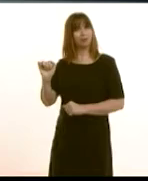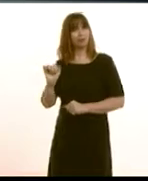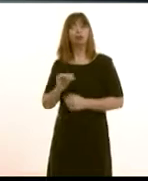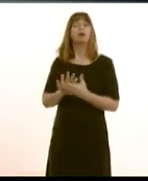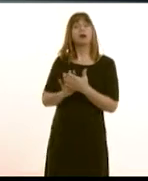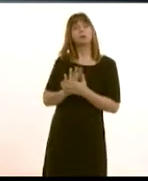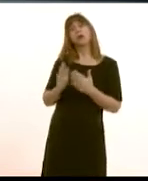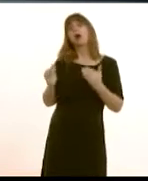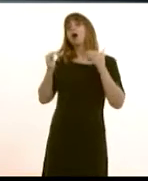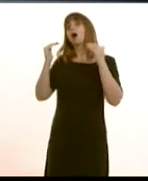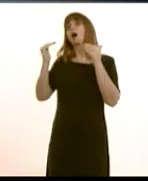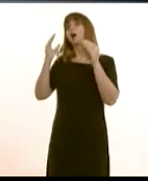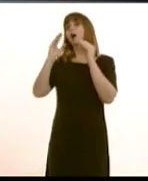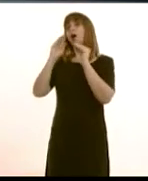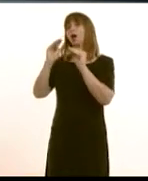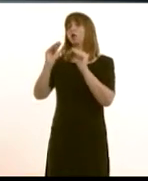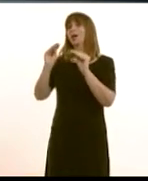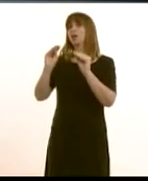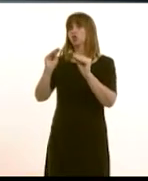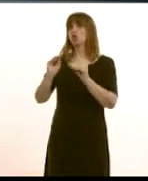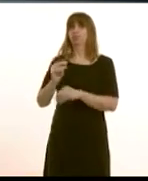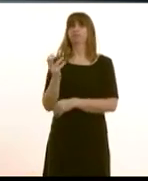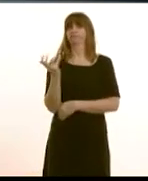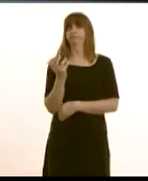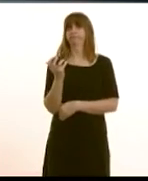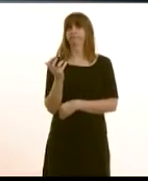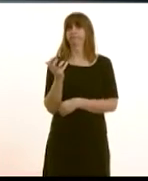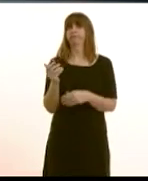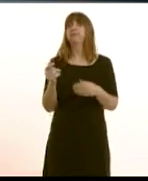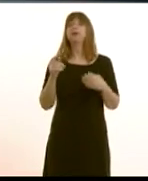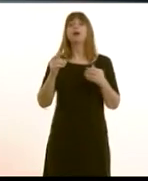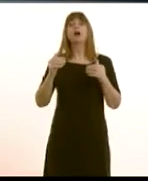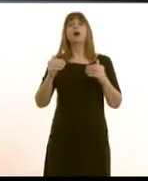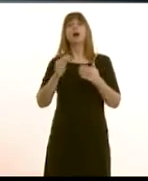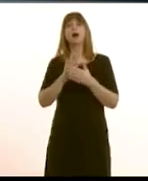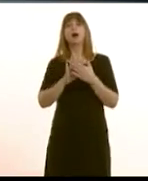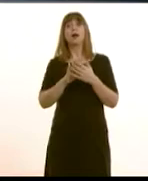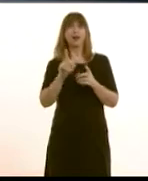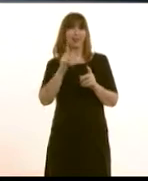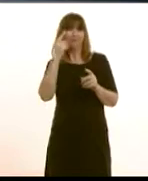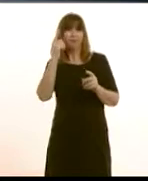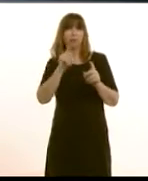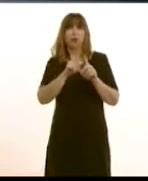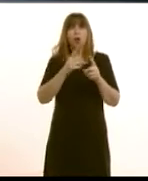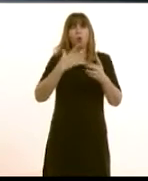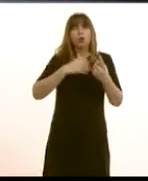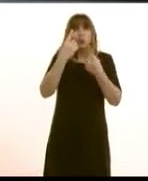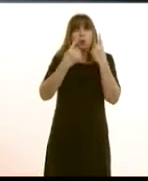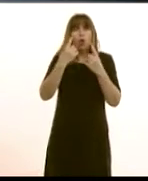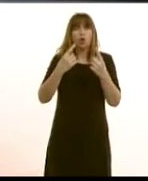higher education sector, particularly in high-cost subjects such as medicine, which will have